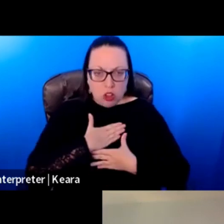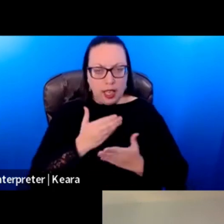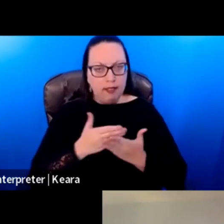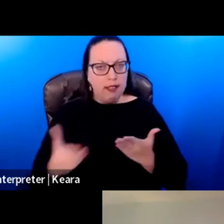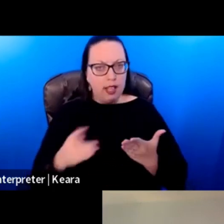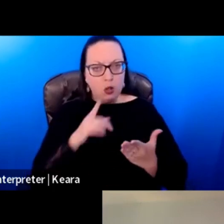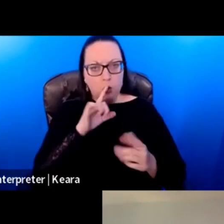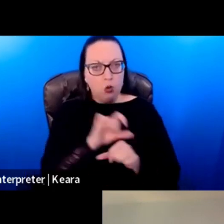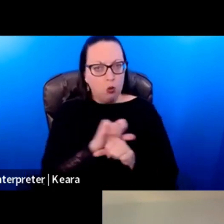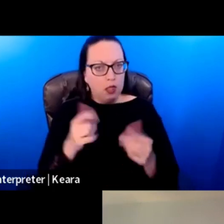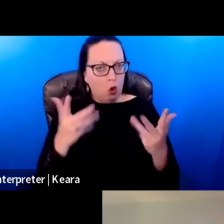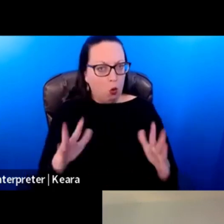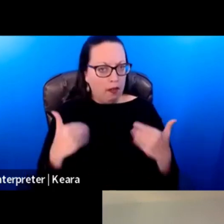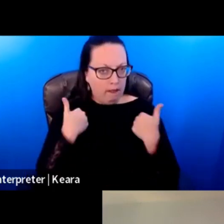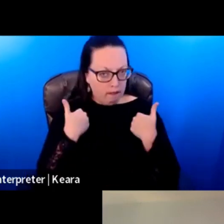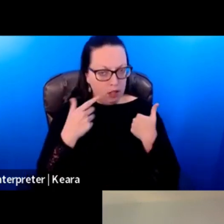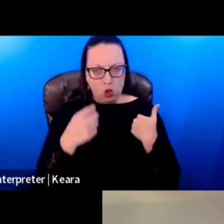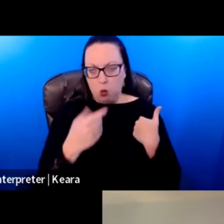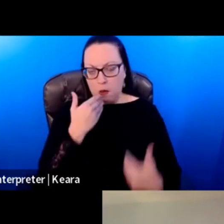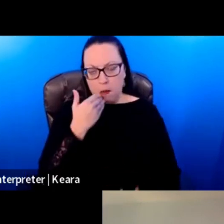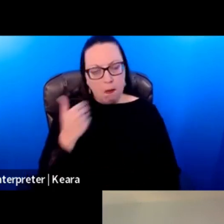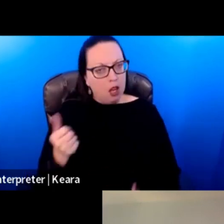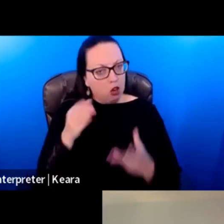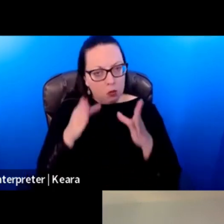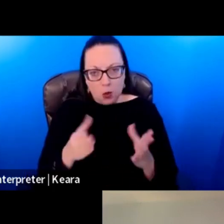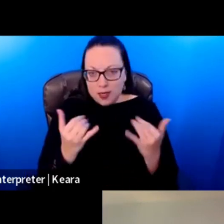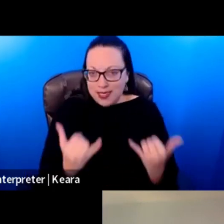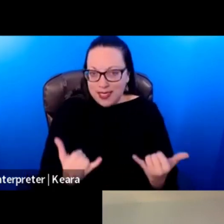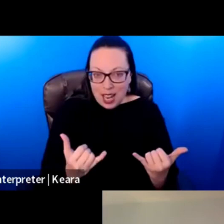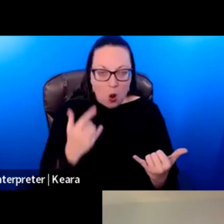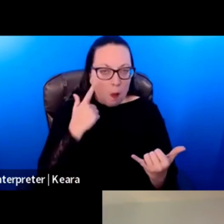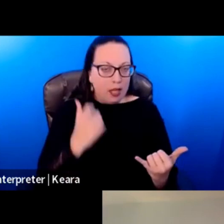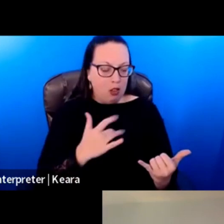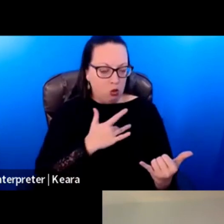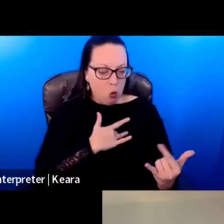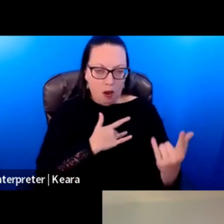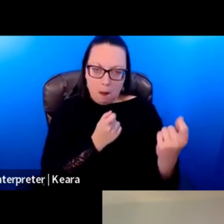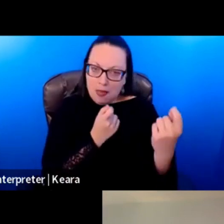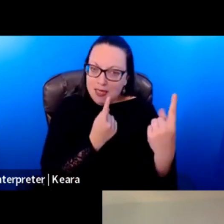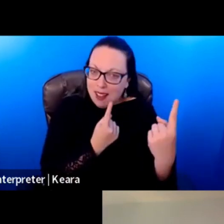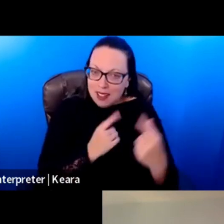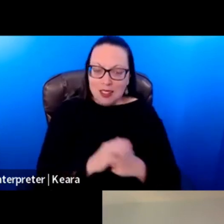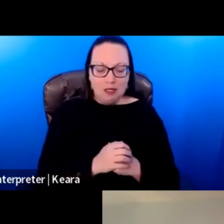guarantee you are 10 times better person now. Because you're probably empathetic, you probably really care about, you